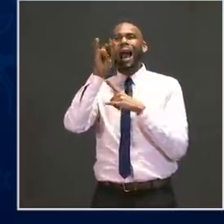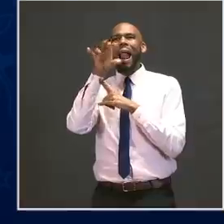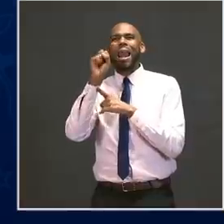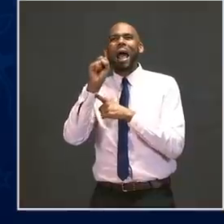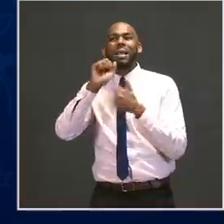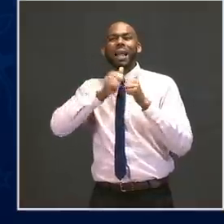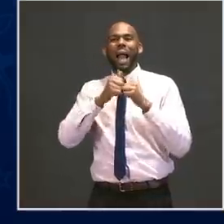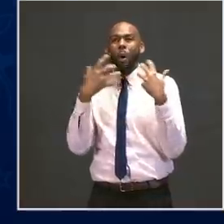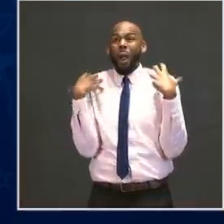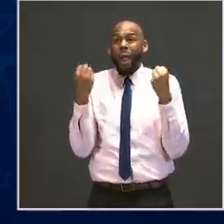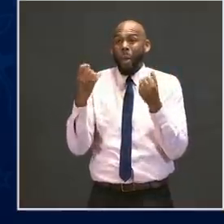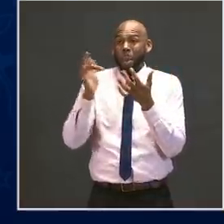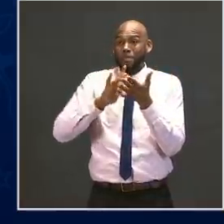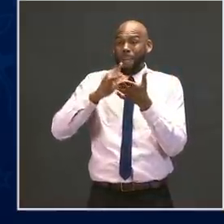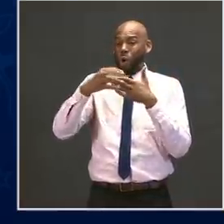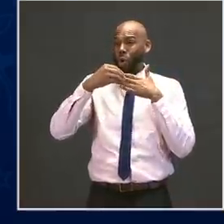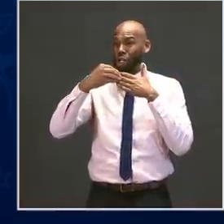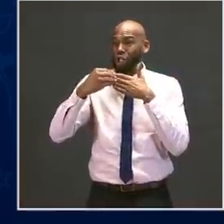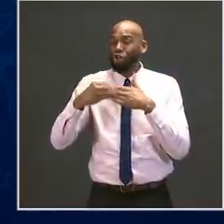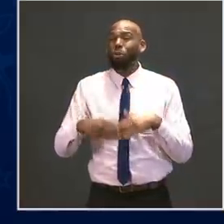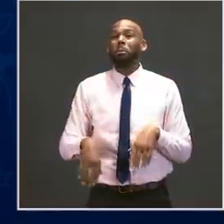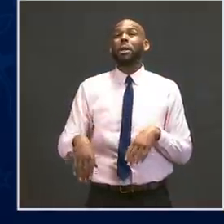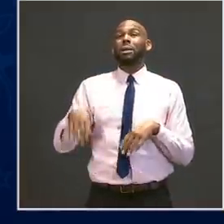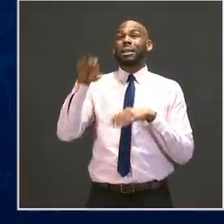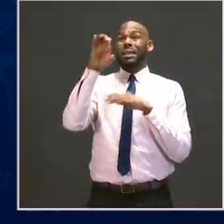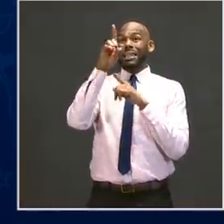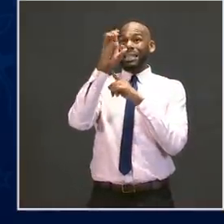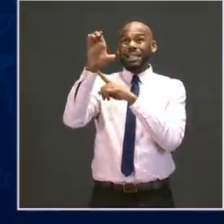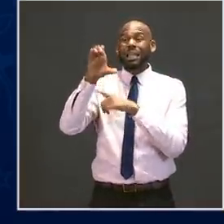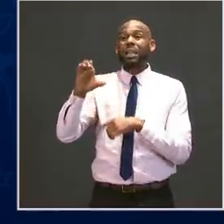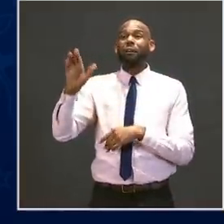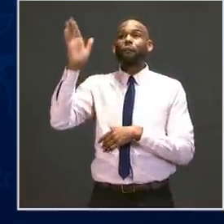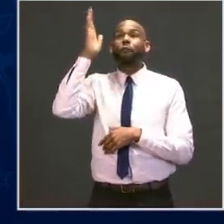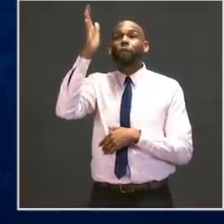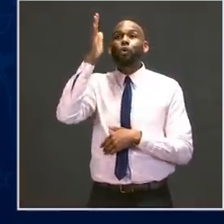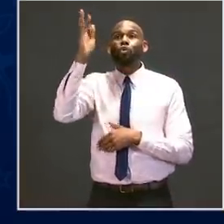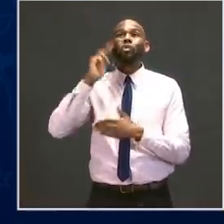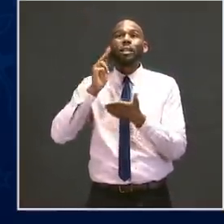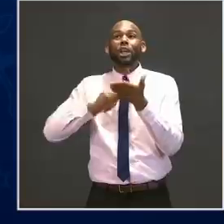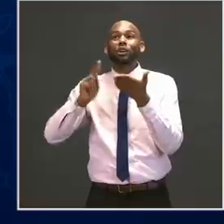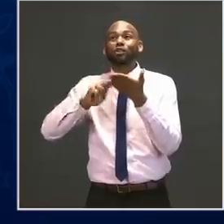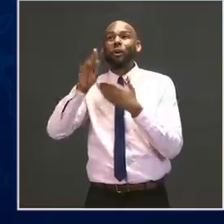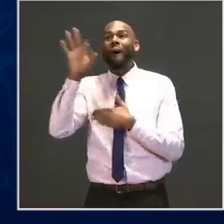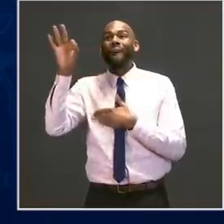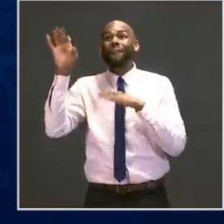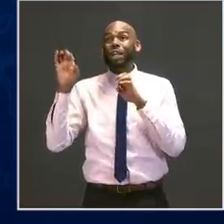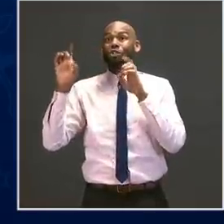the incredible leadership at the CDC, our future Secretary of Education, Cardona, will work with school